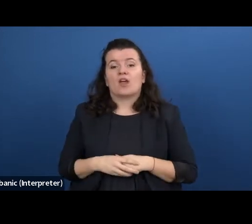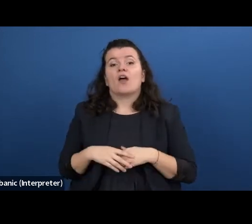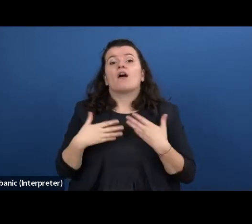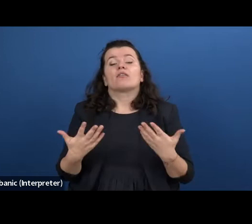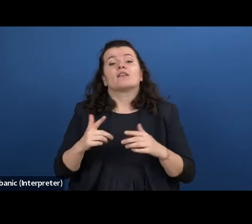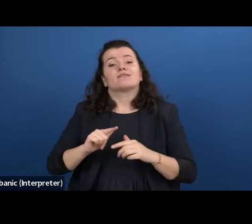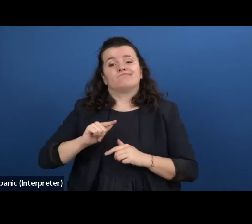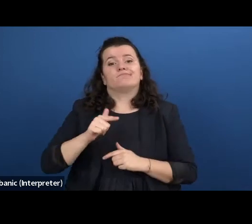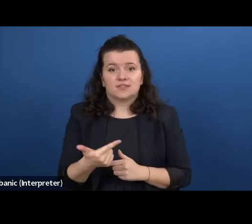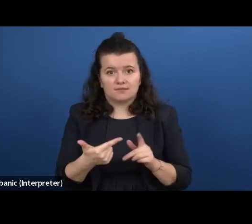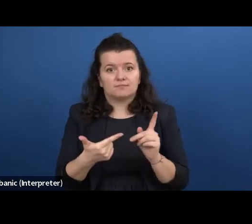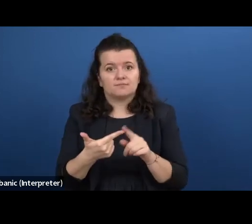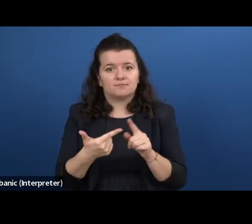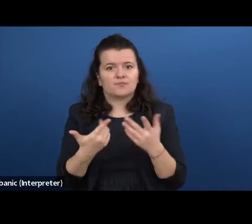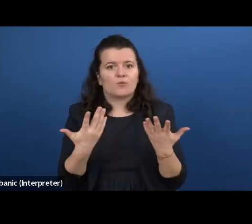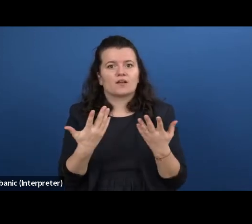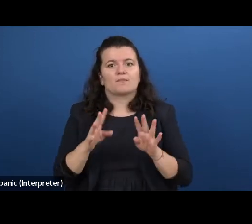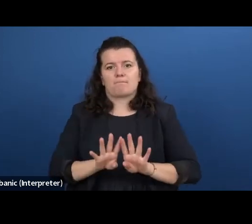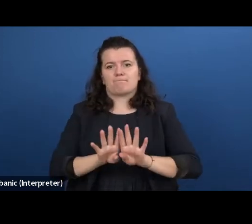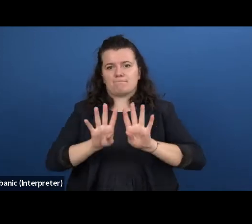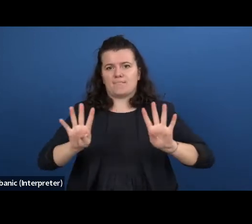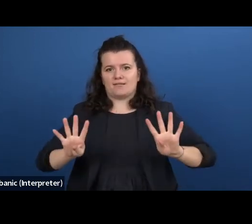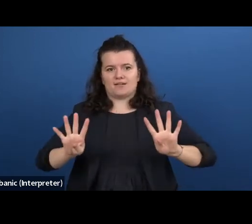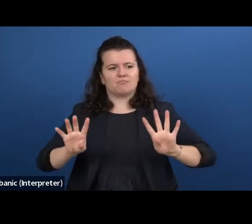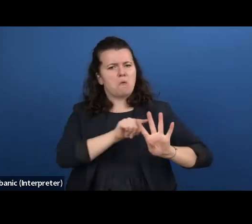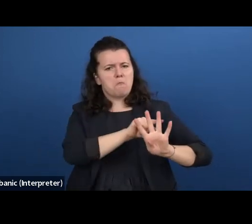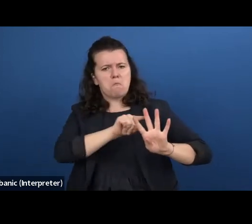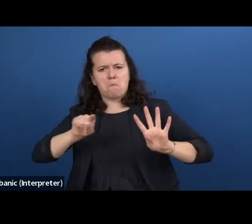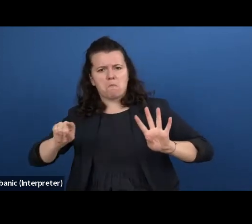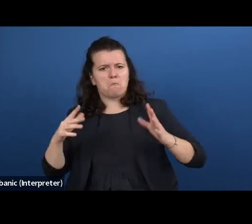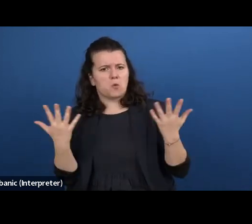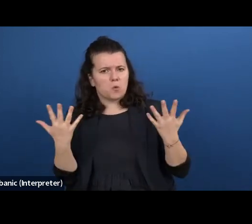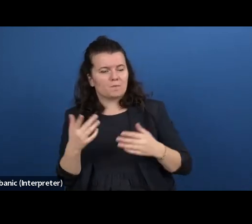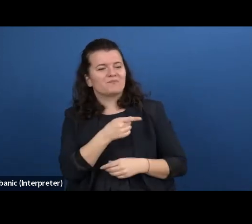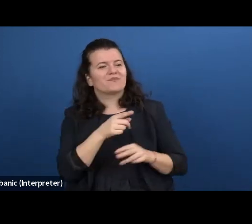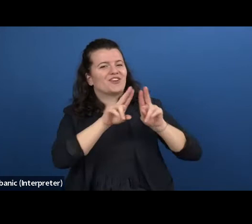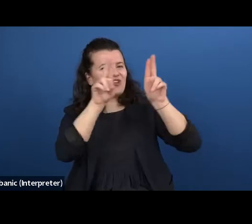Very distinguished experts from different positions and areas,